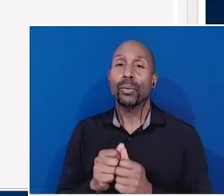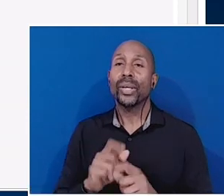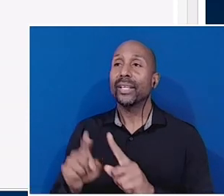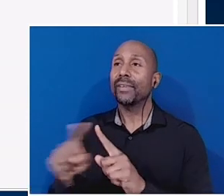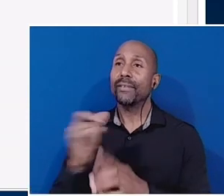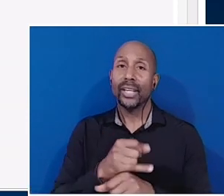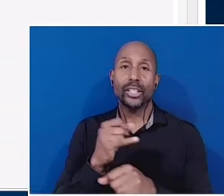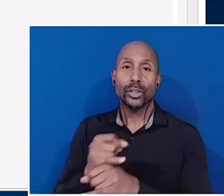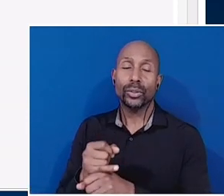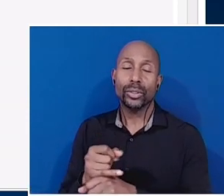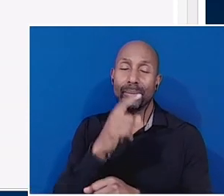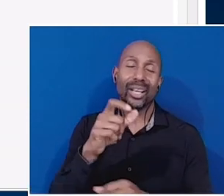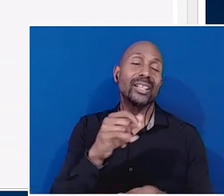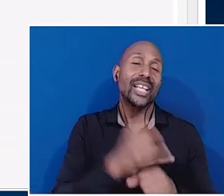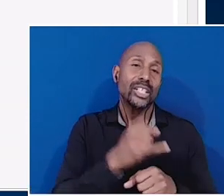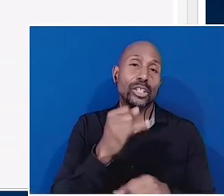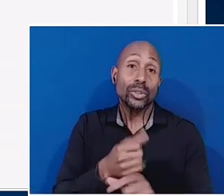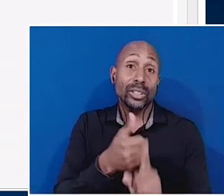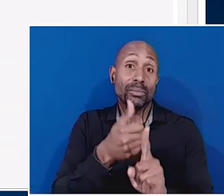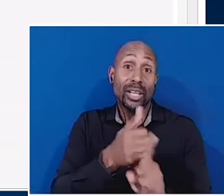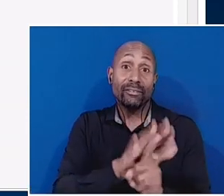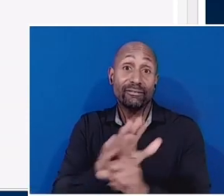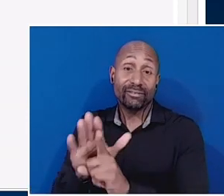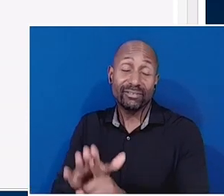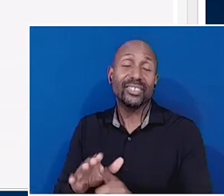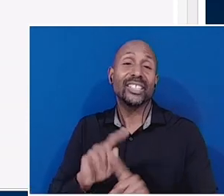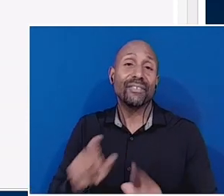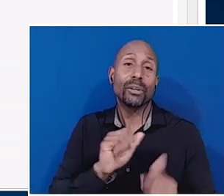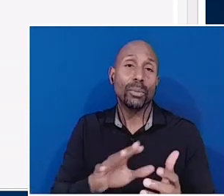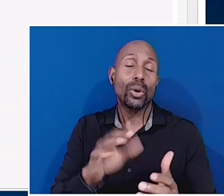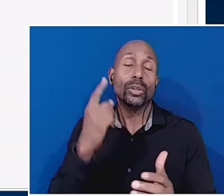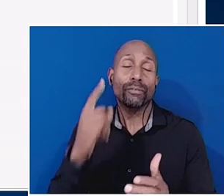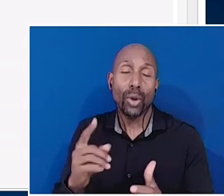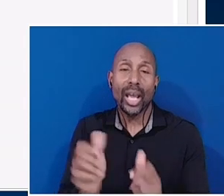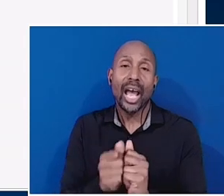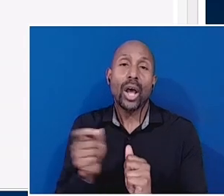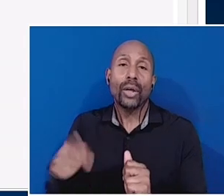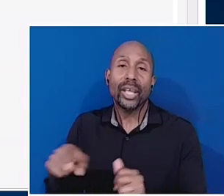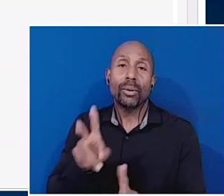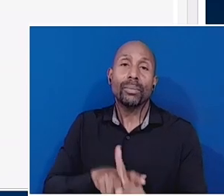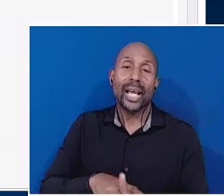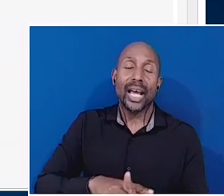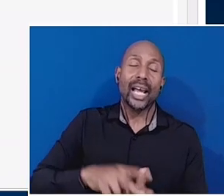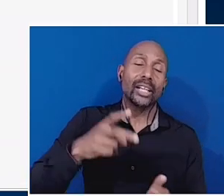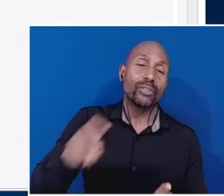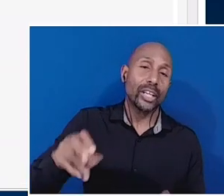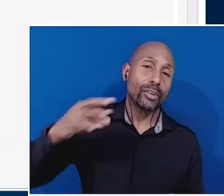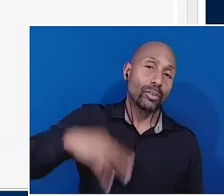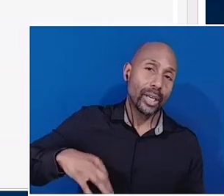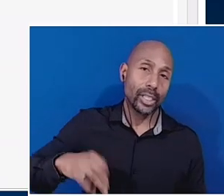different approaches towards which transfer credits they do or don't apply to a student's program. So I'm largely fine with (4) and (5).